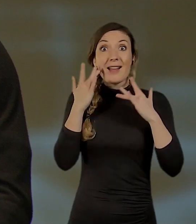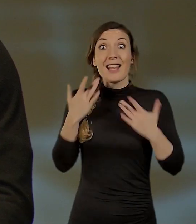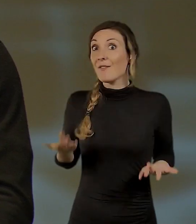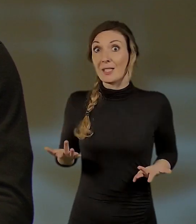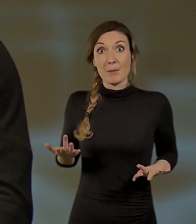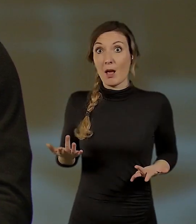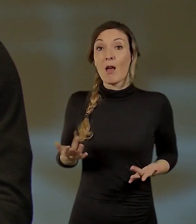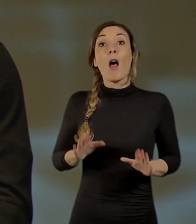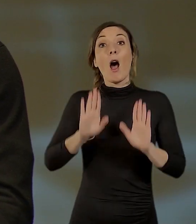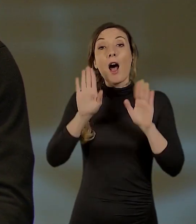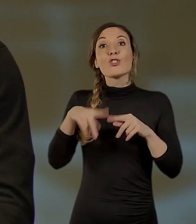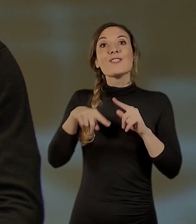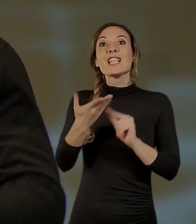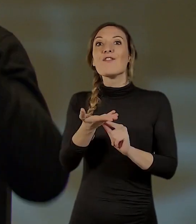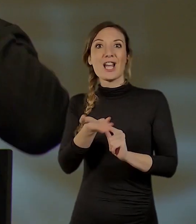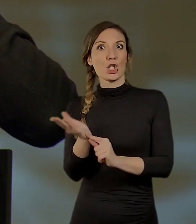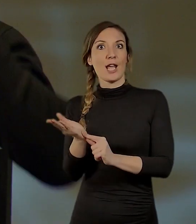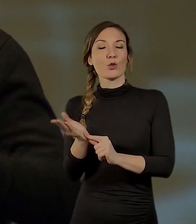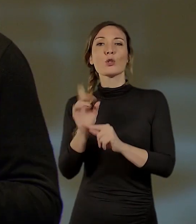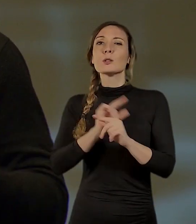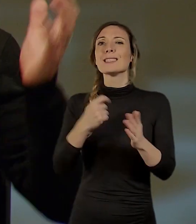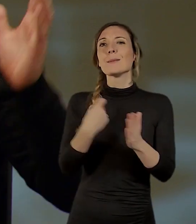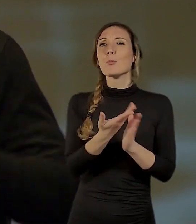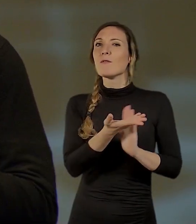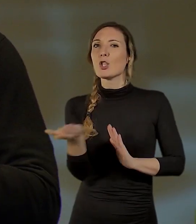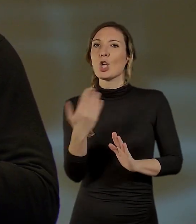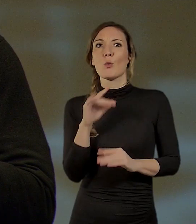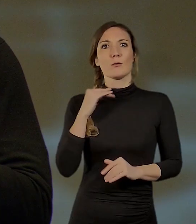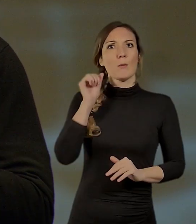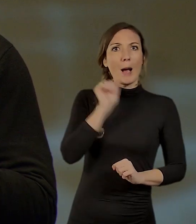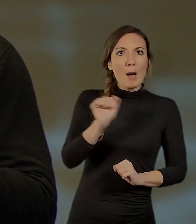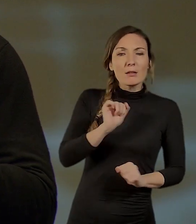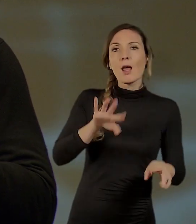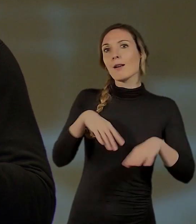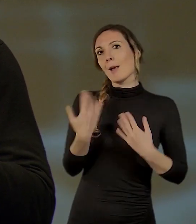who dealt with it in different ways . To put it in layman's terms.